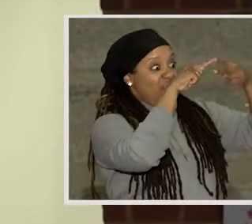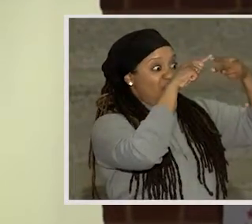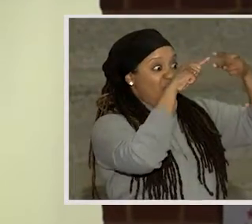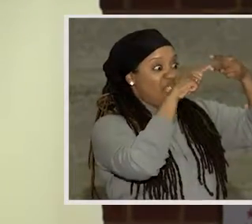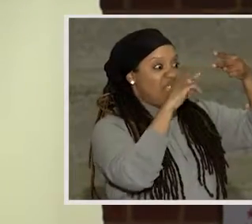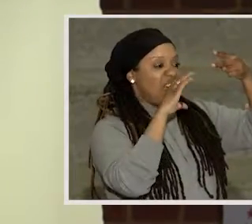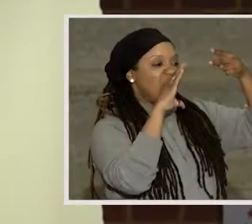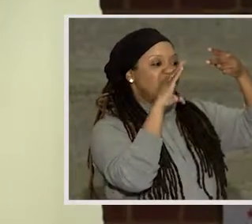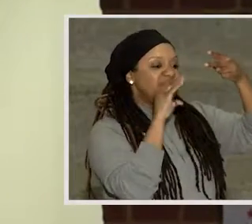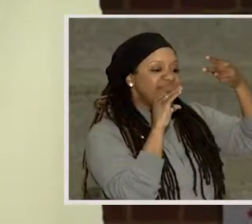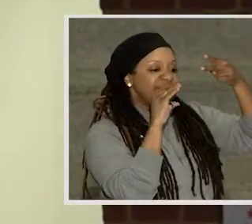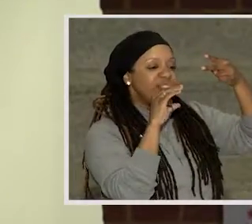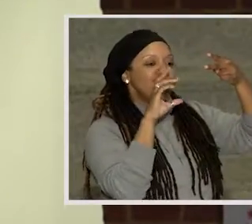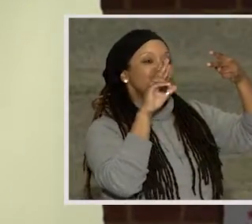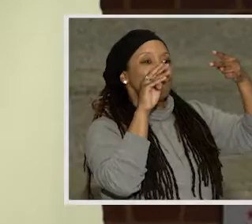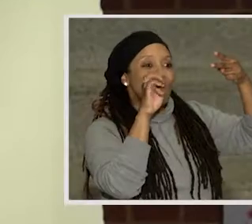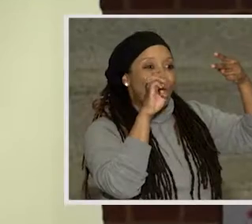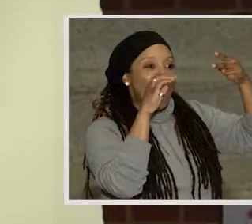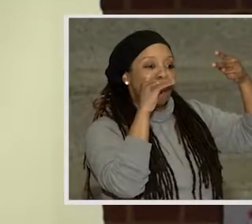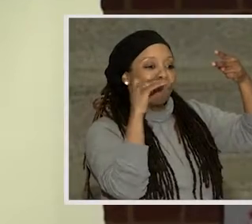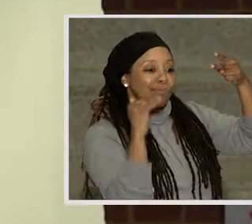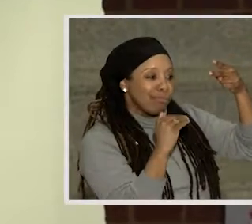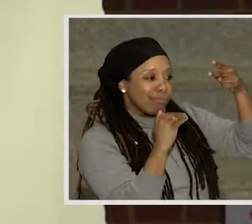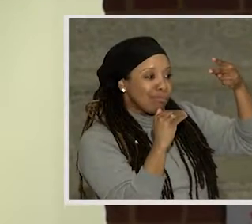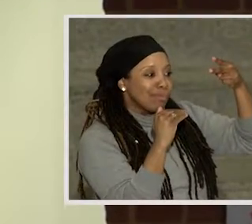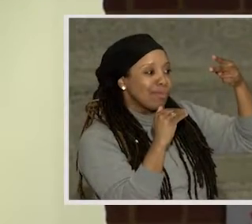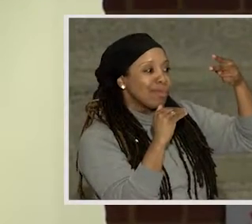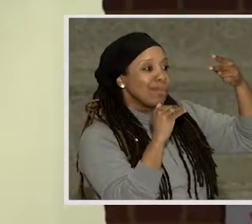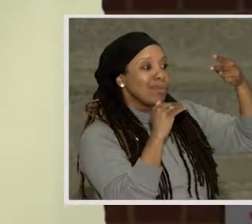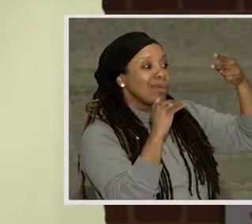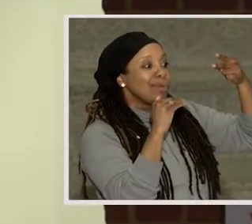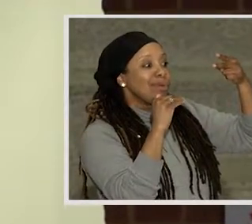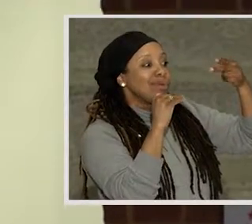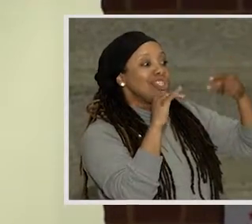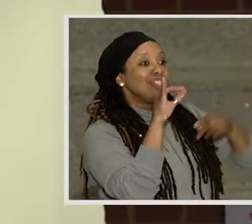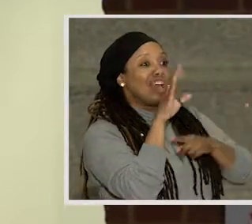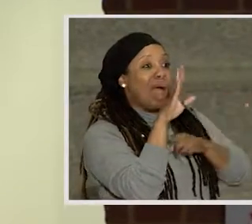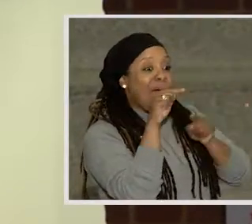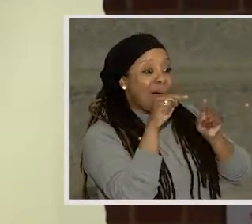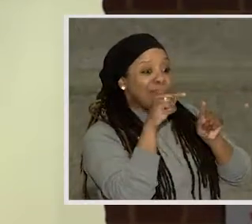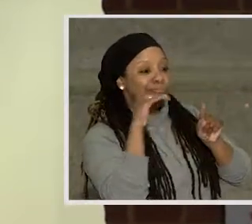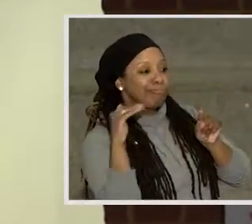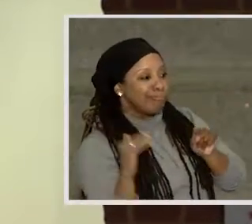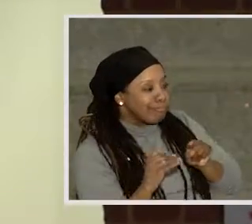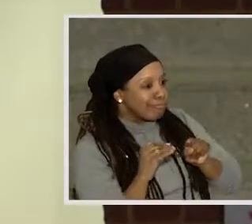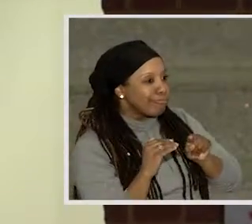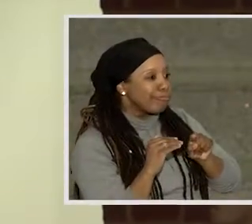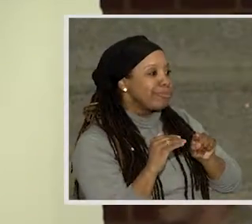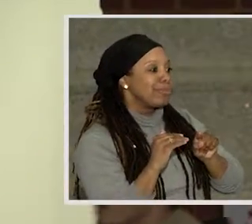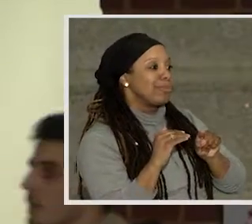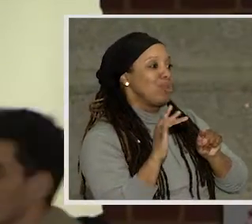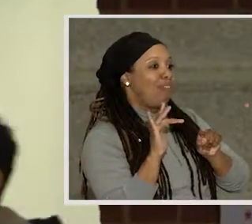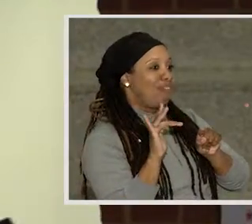JOBS AND ECONOMIC OPPORTUNITY, 25. YOU LOOK AT YOUTH -- ABSOLUTELY. LET'S GIVE A CLAP TO THAT.